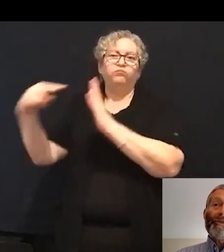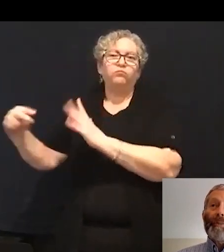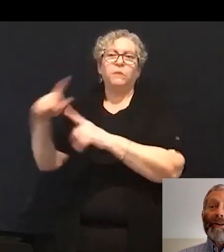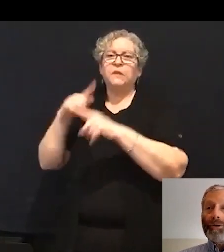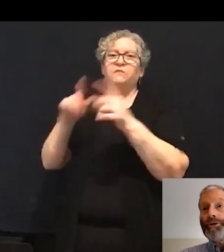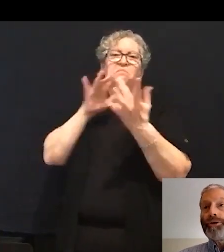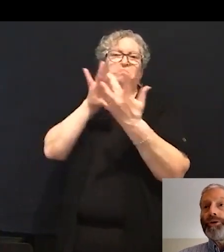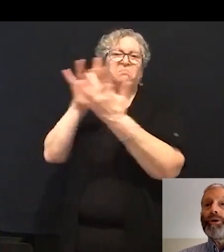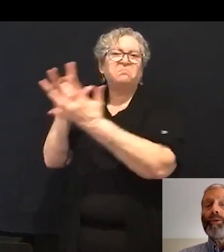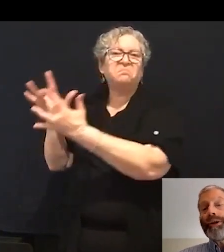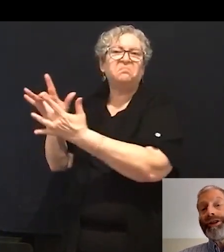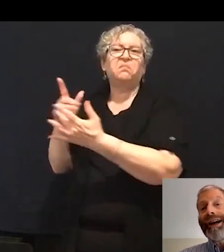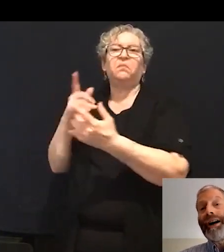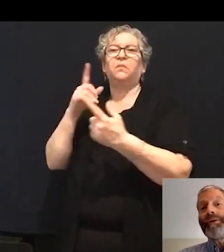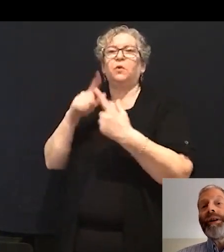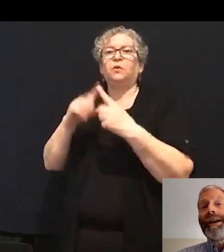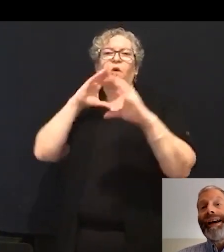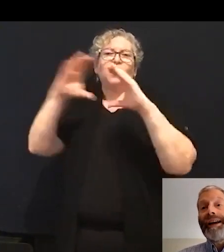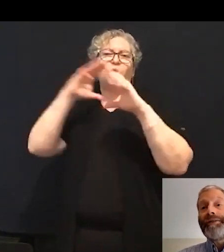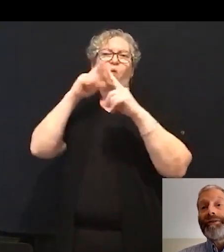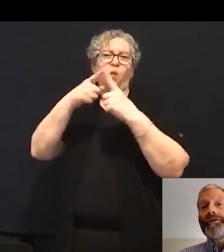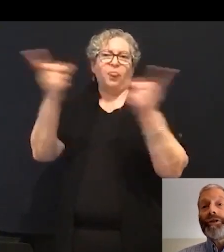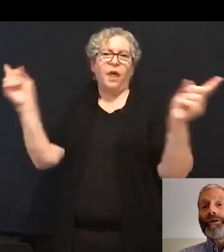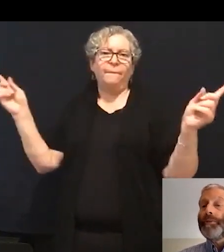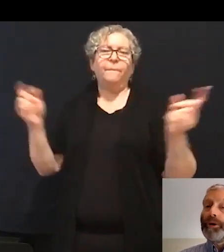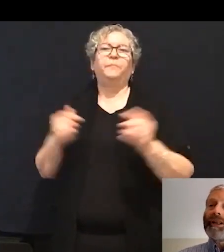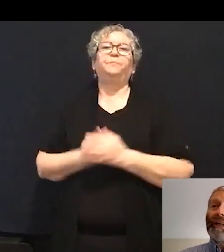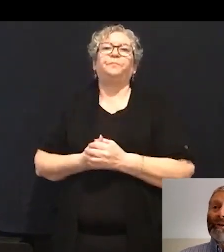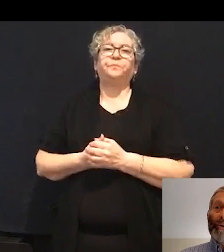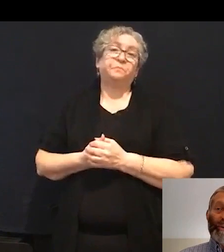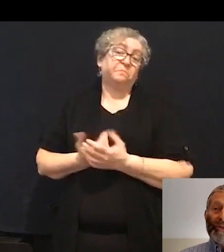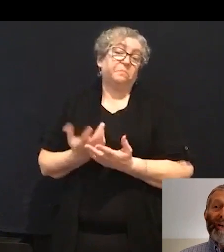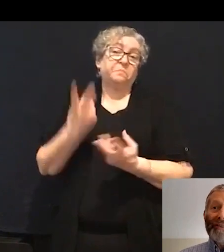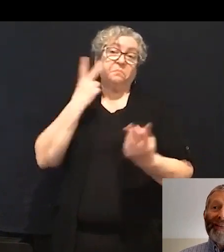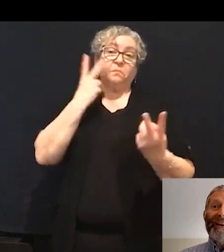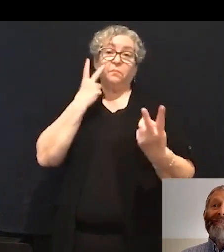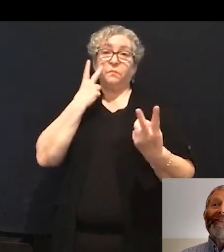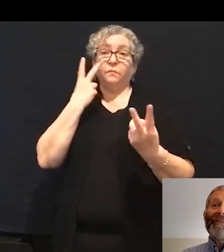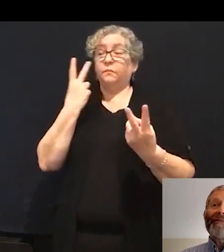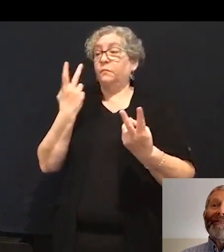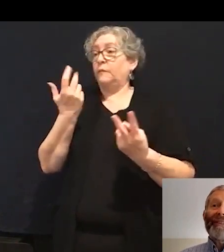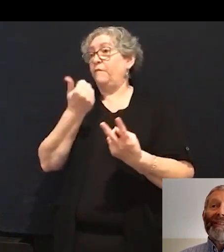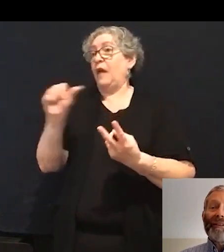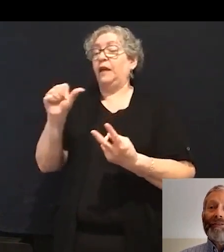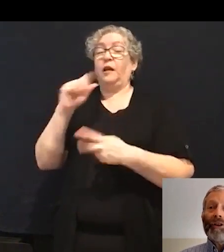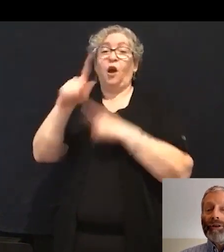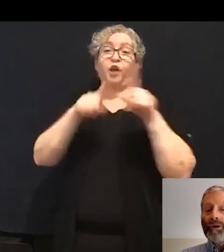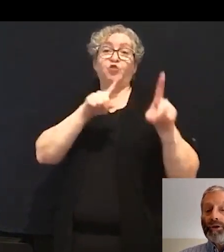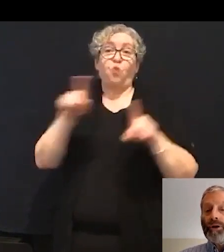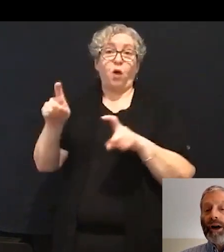so you can reach out and start communicating with those contacts and see if a clinical trial--